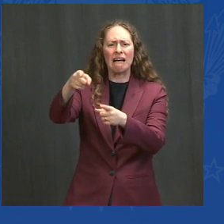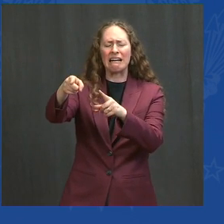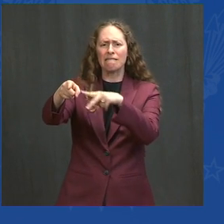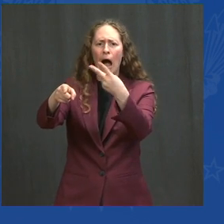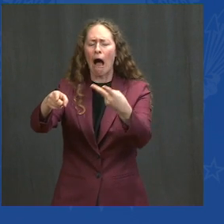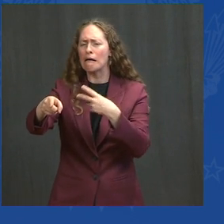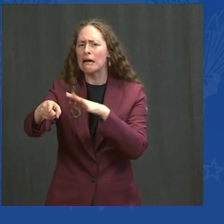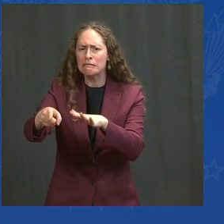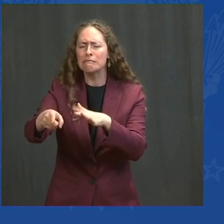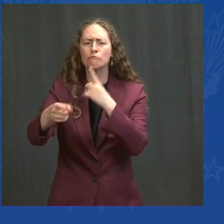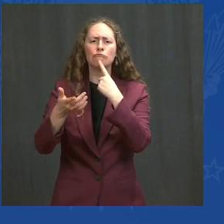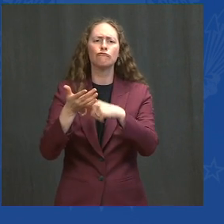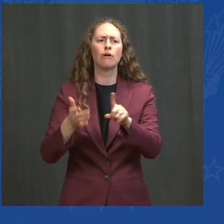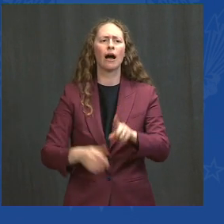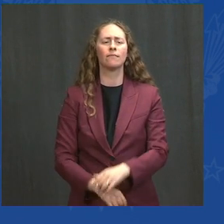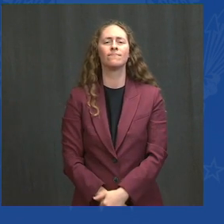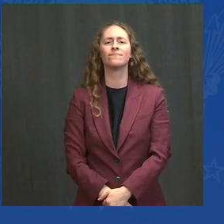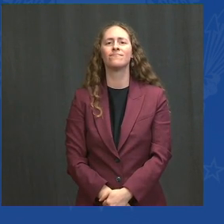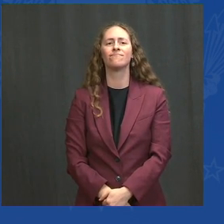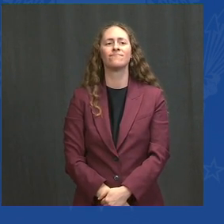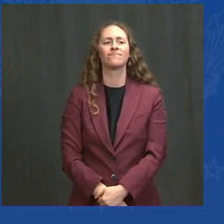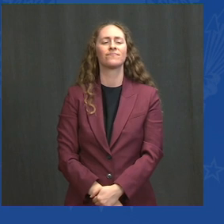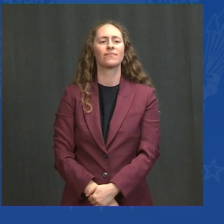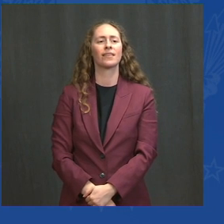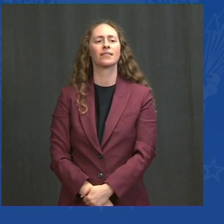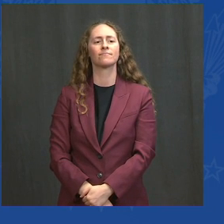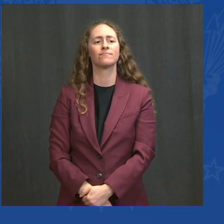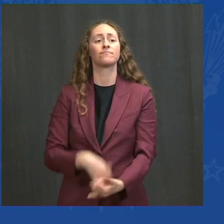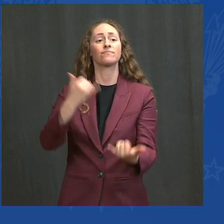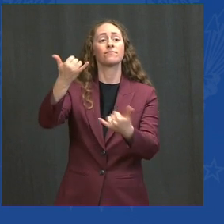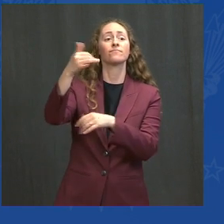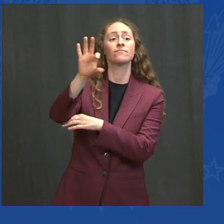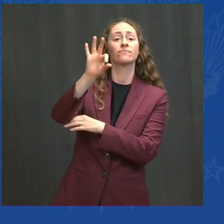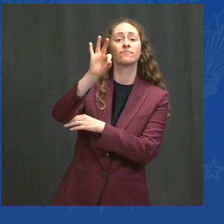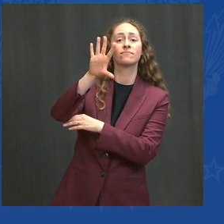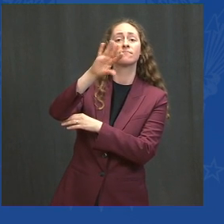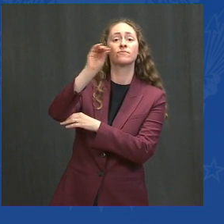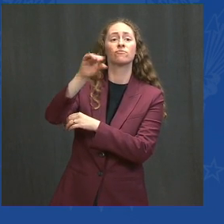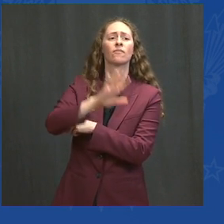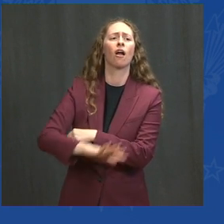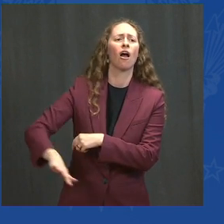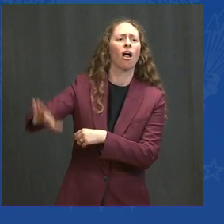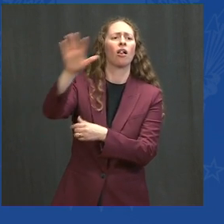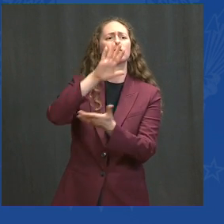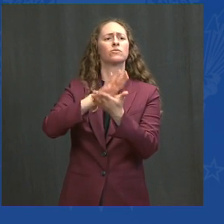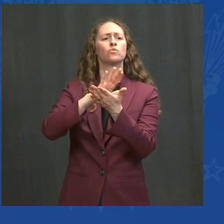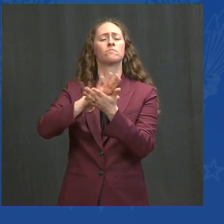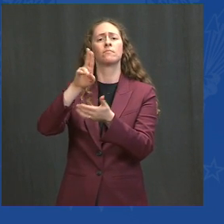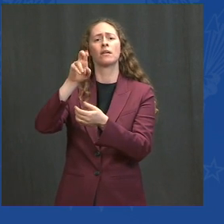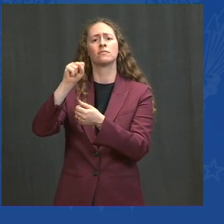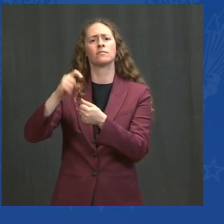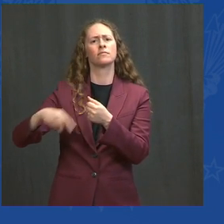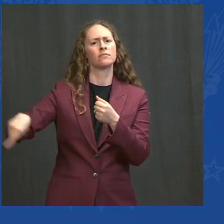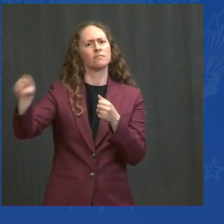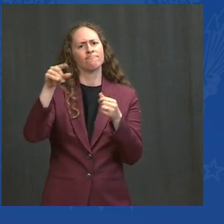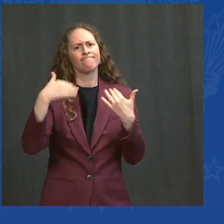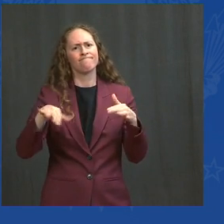Ninety-five percent of them run on diesel. So, every day, more than 25 million kids